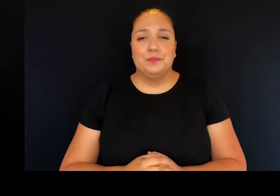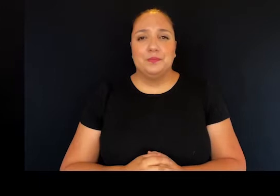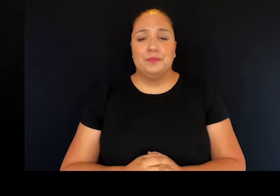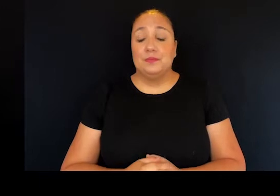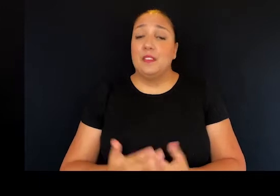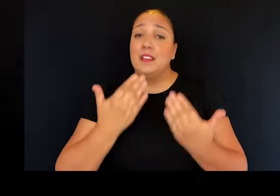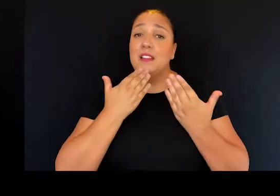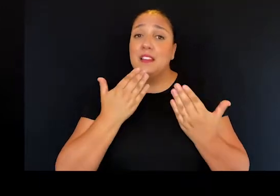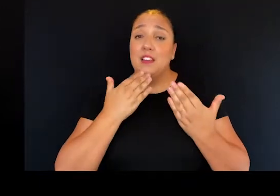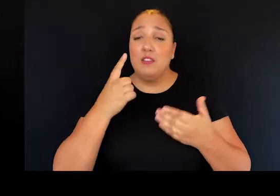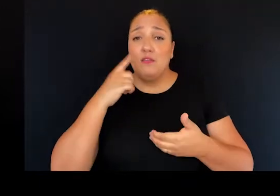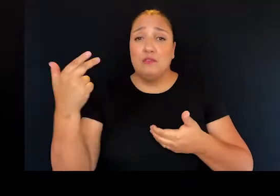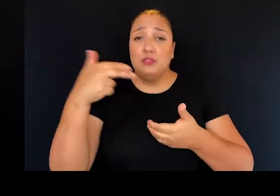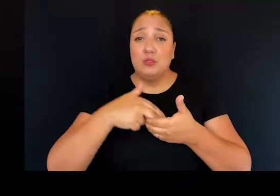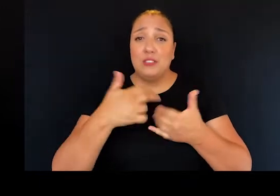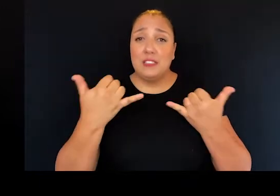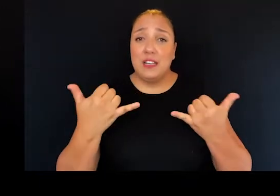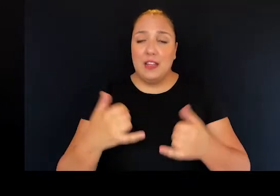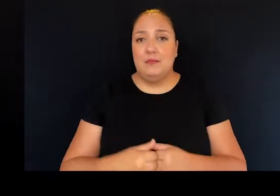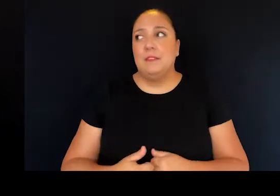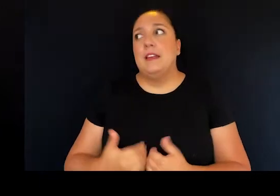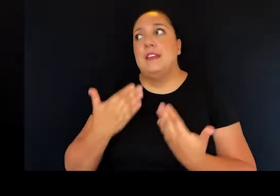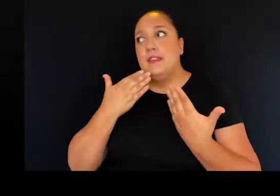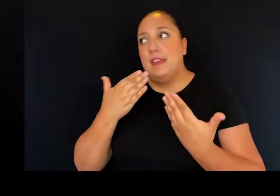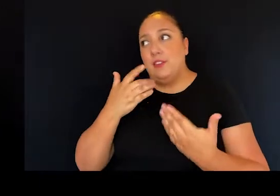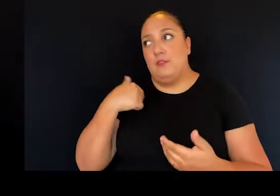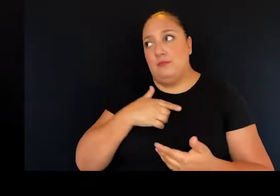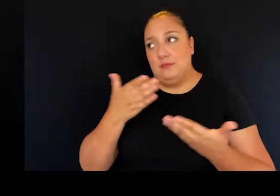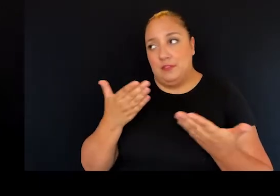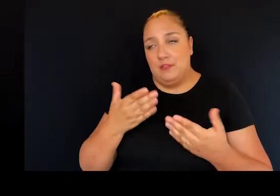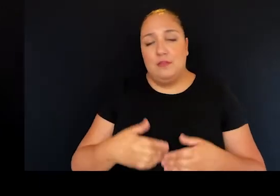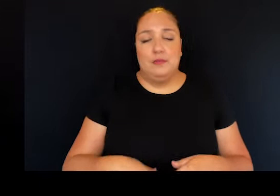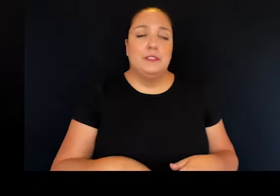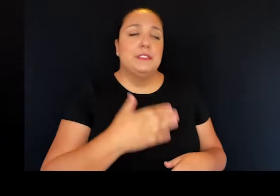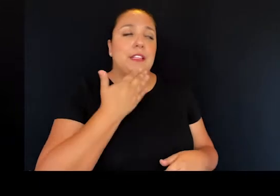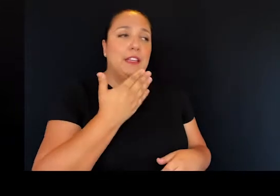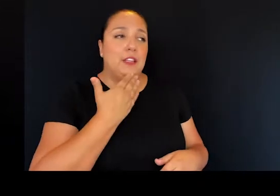Thanks for having us. Happy to be here. And so the introduction was definitely,